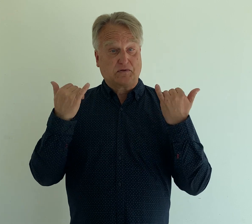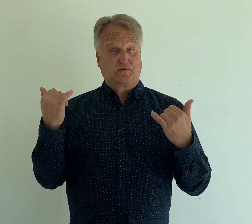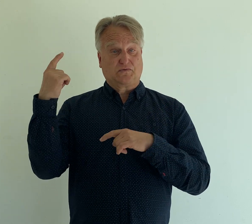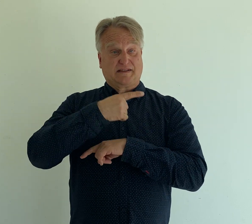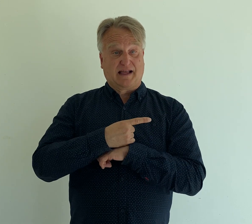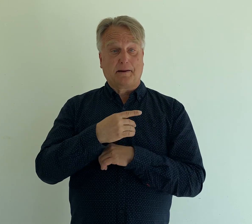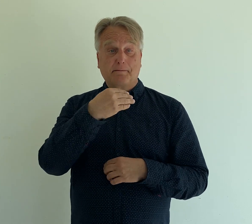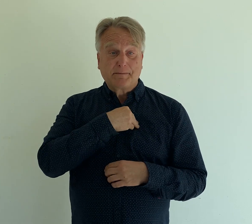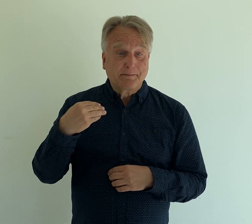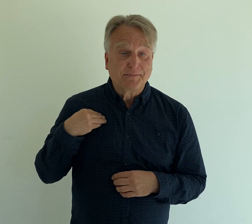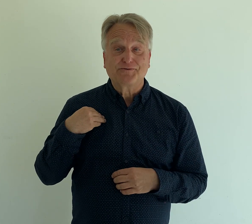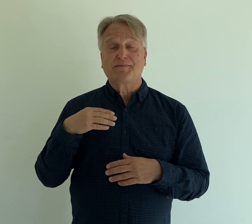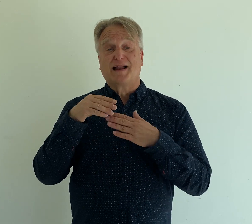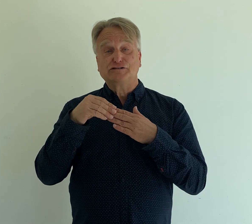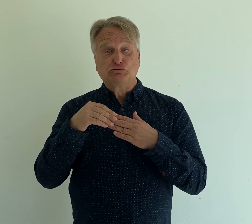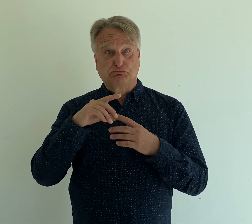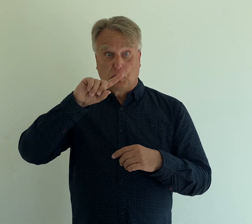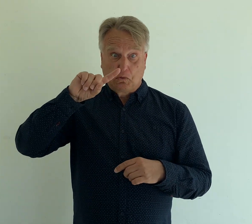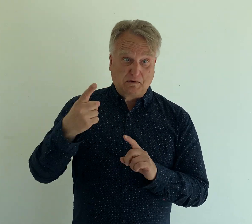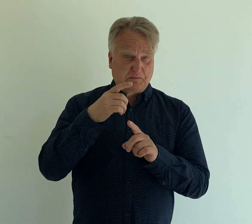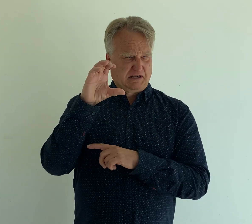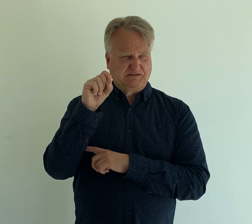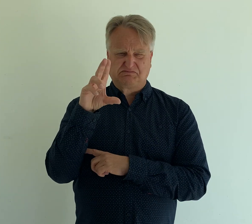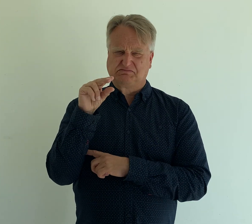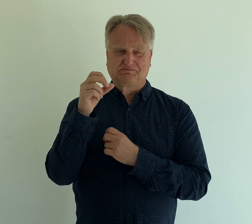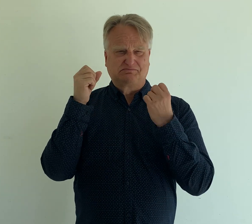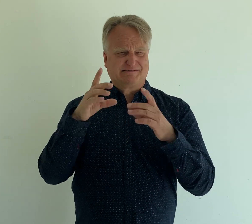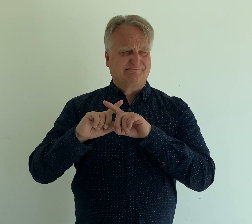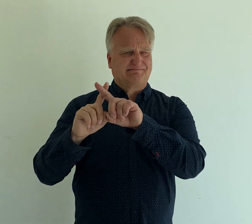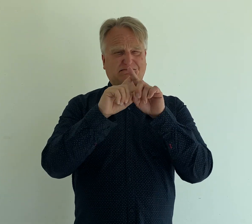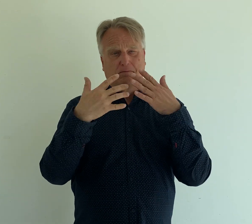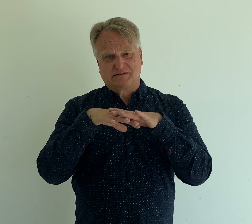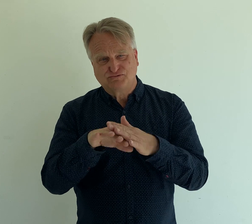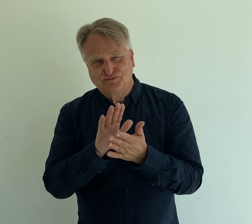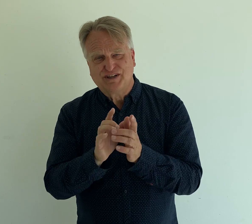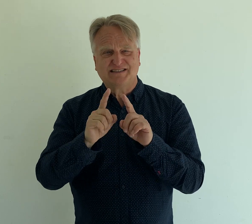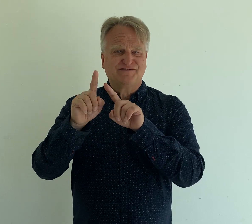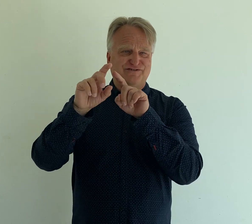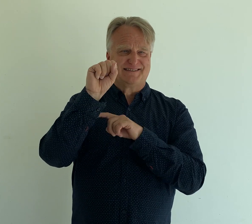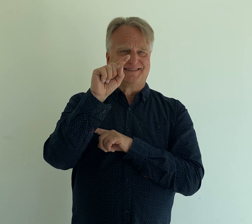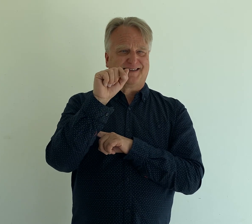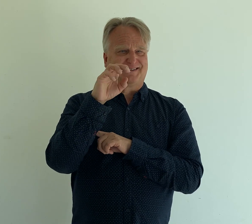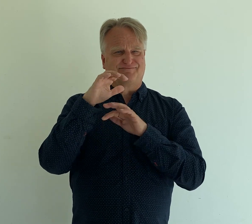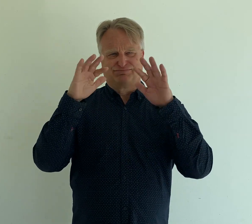Today, Deaf people from mainstream educational backgrounds are equally active in the Deaf cultural educational,